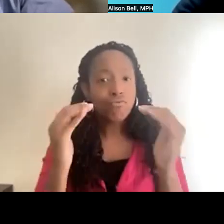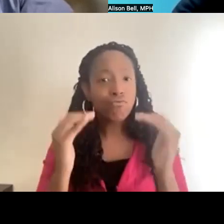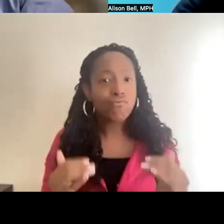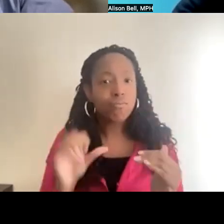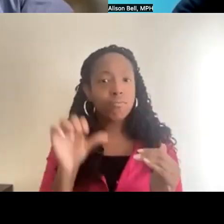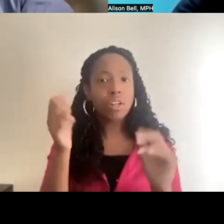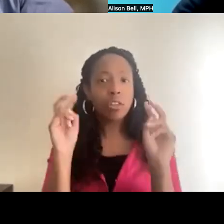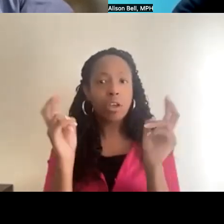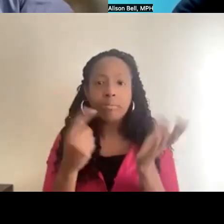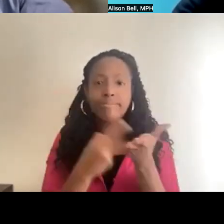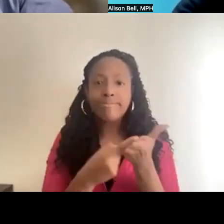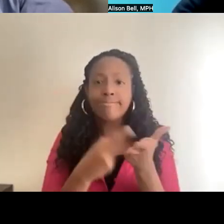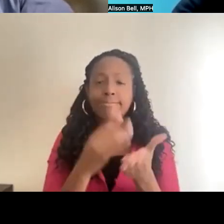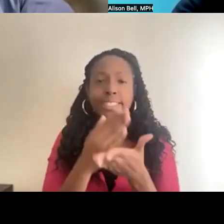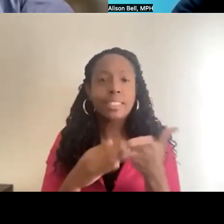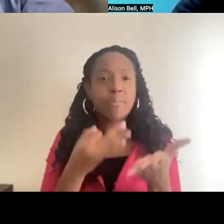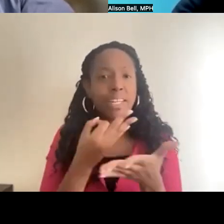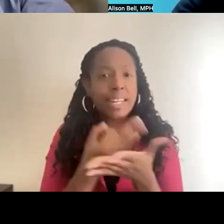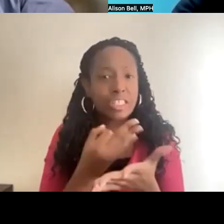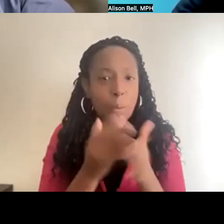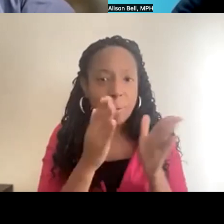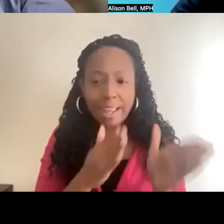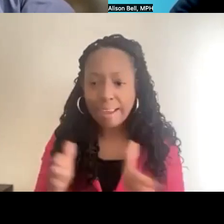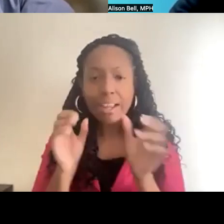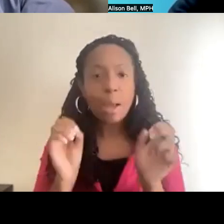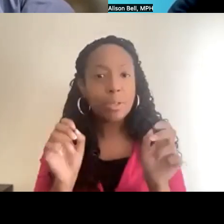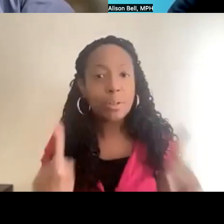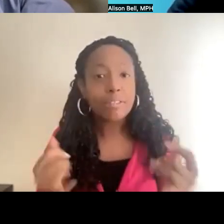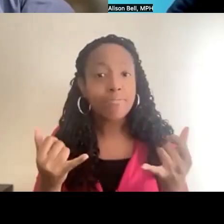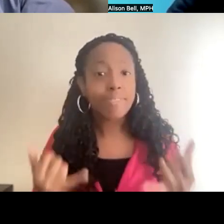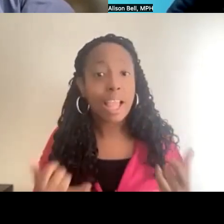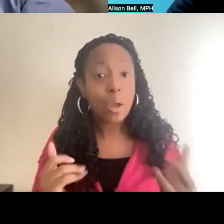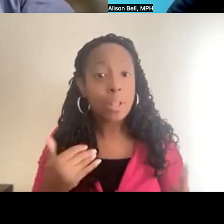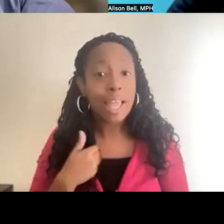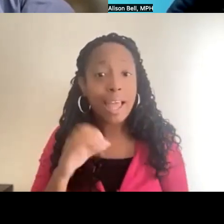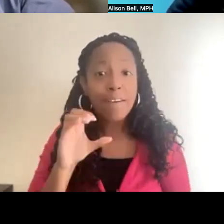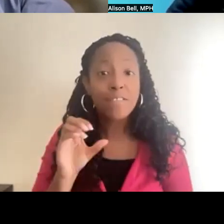about some other financial planning opportunities we're going to have U Craig go ahead and present a